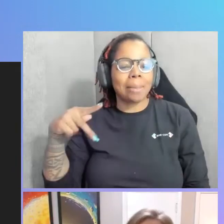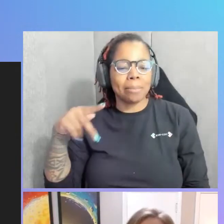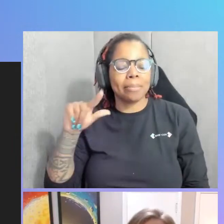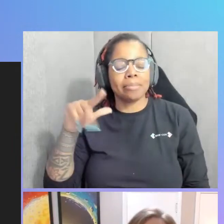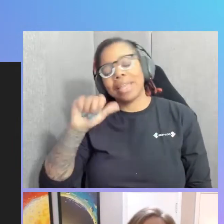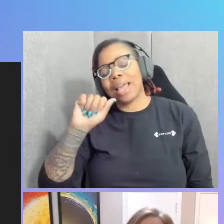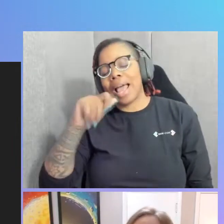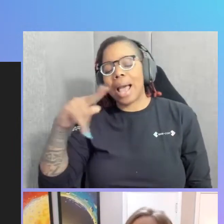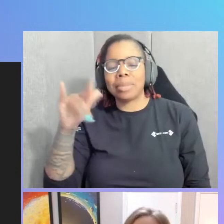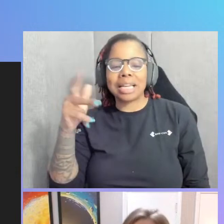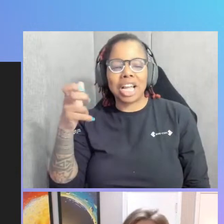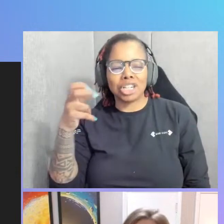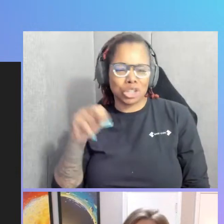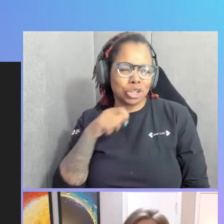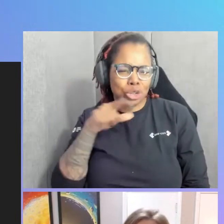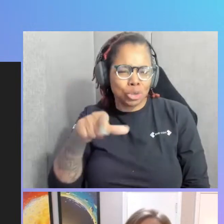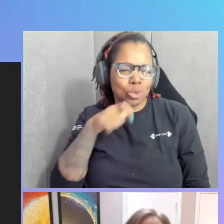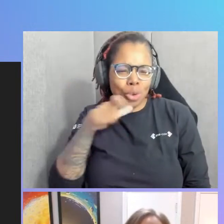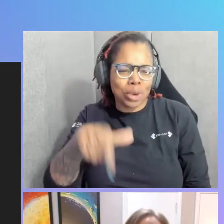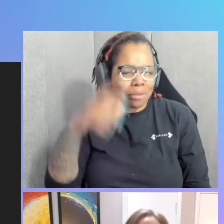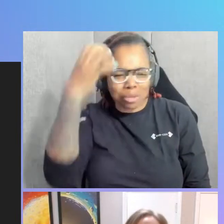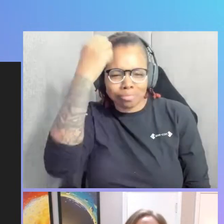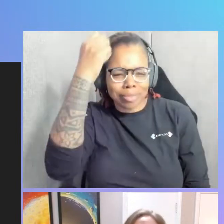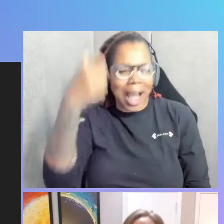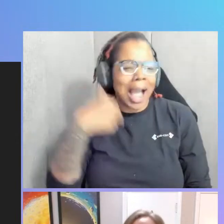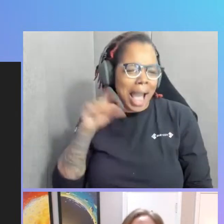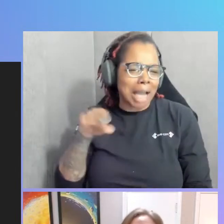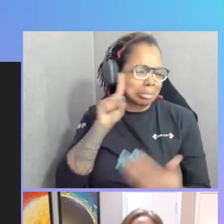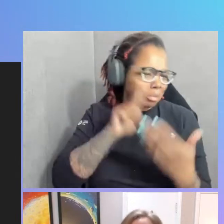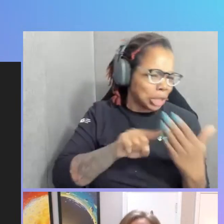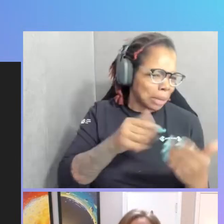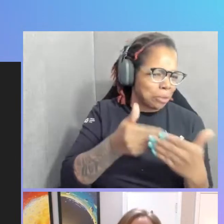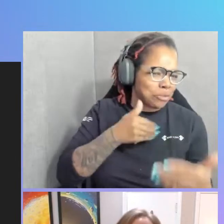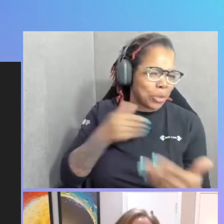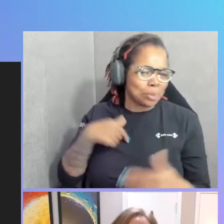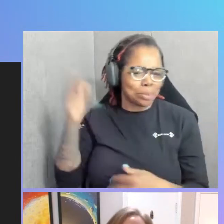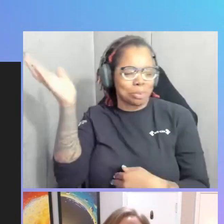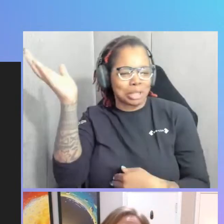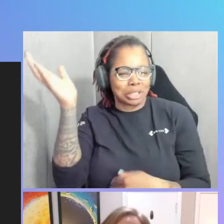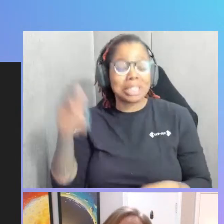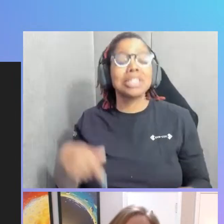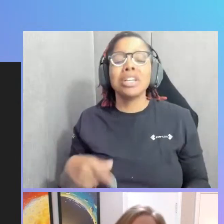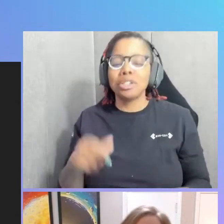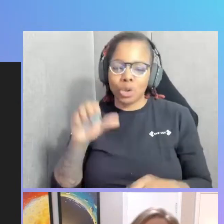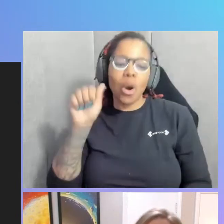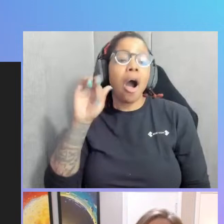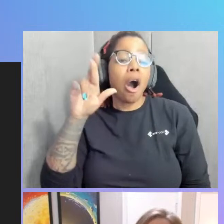to remember that I even had to Google it for this presentation. So just remember Aria. Aria is a